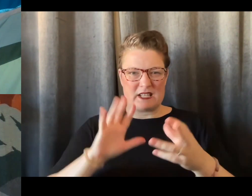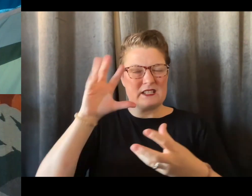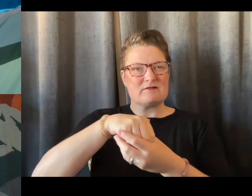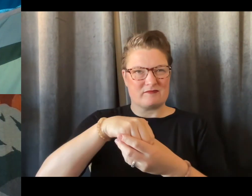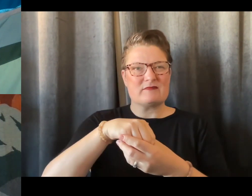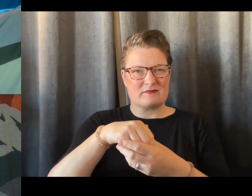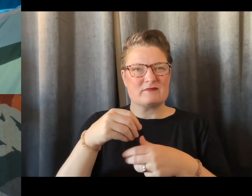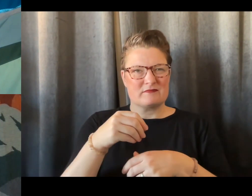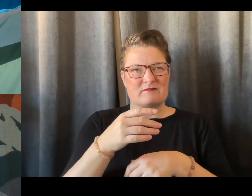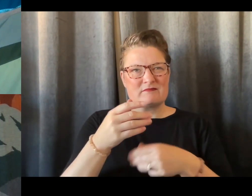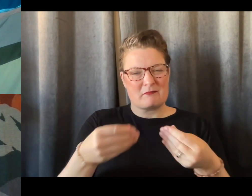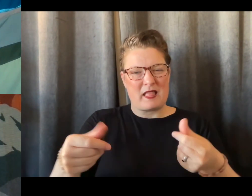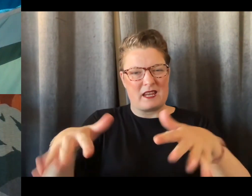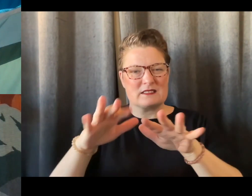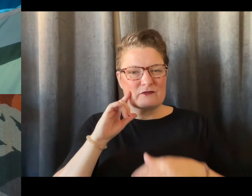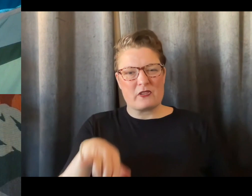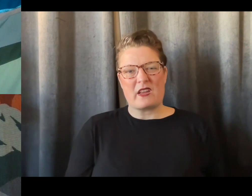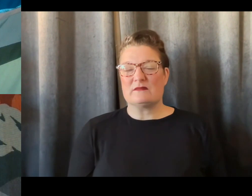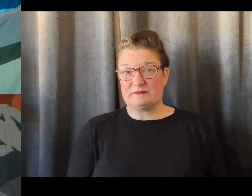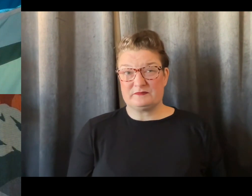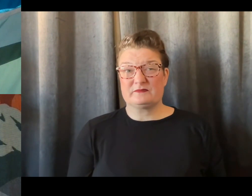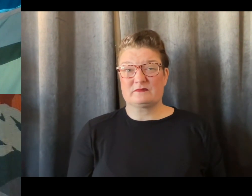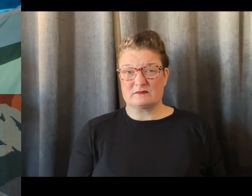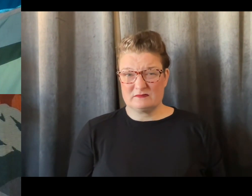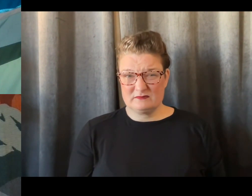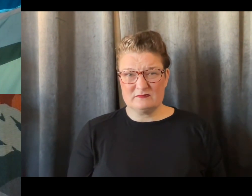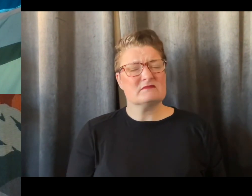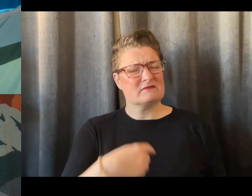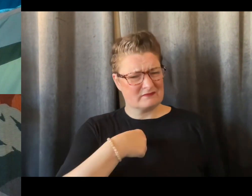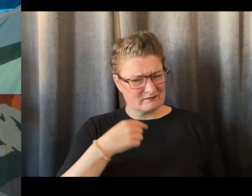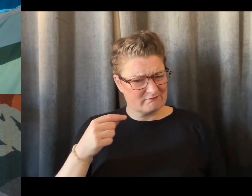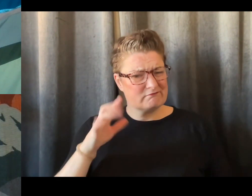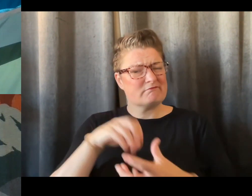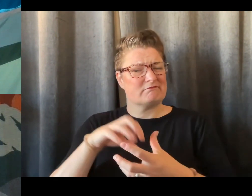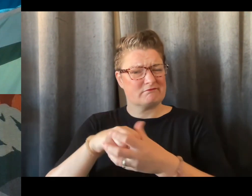Rebekah: I, I've been in a lot of grieving, um, rituals in groups of people